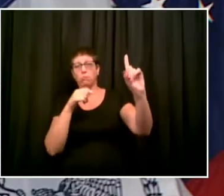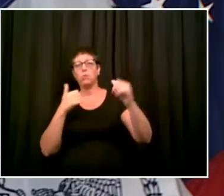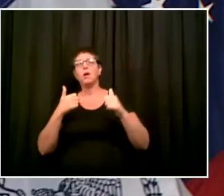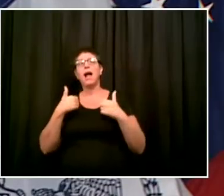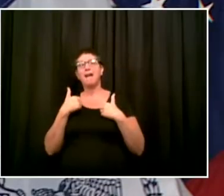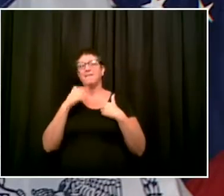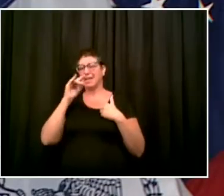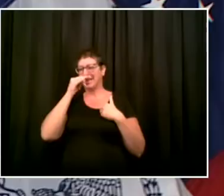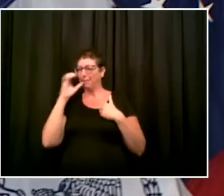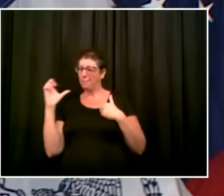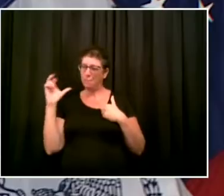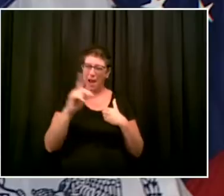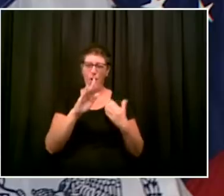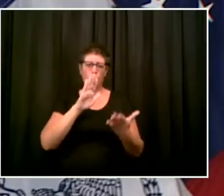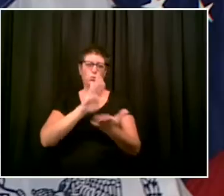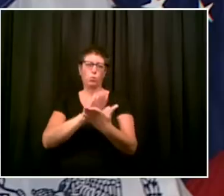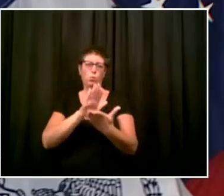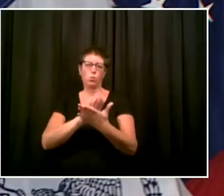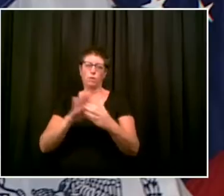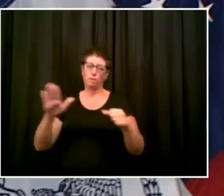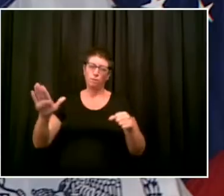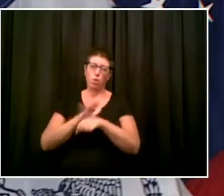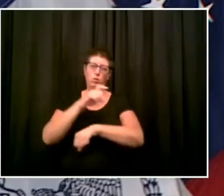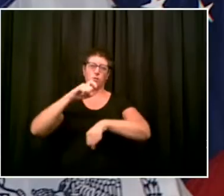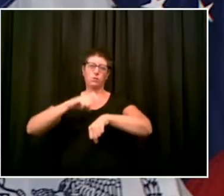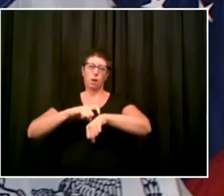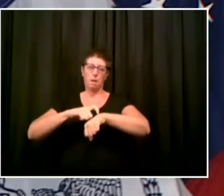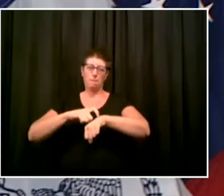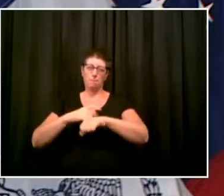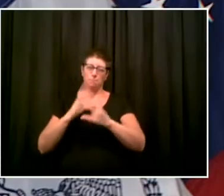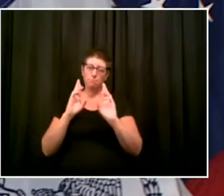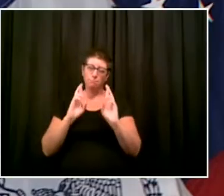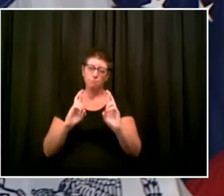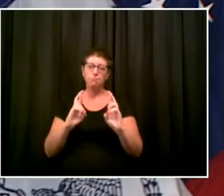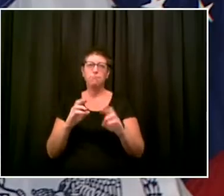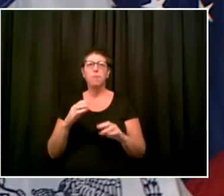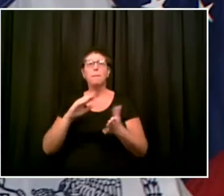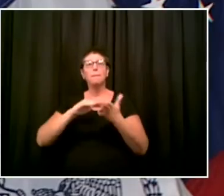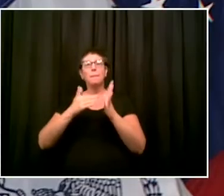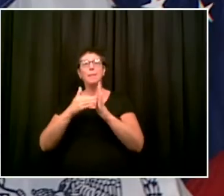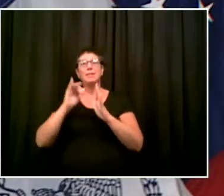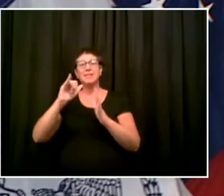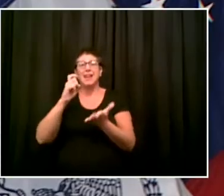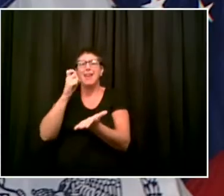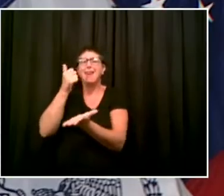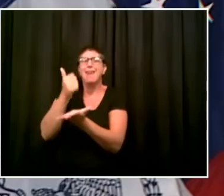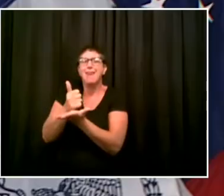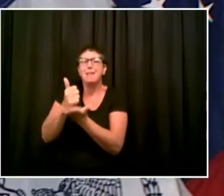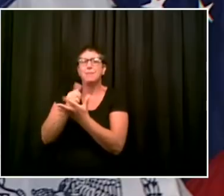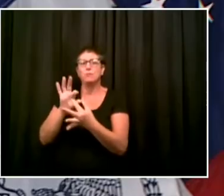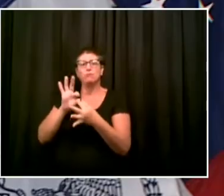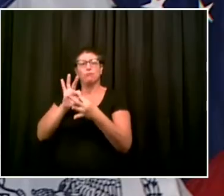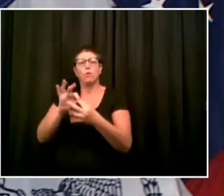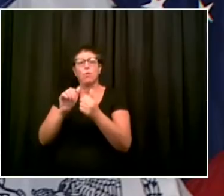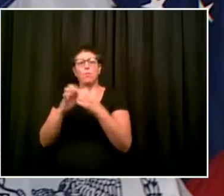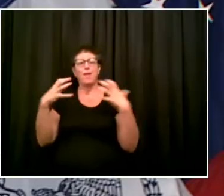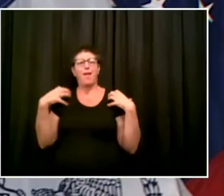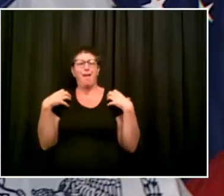EARLLCLY EA R ABOUT THE FACT THAT OUR MISSION OVR ETMEI S ITO IBRNG BACK PUBLIC SCHOOLS FULLY. WE WILL NEED